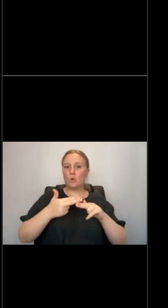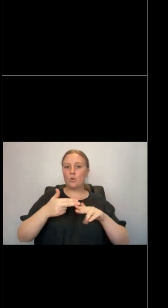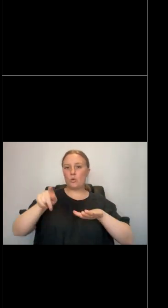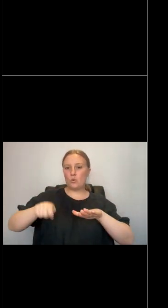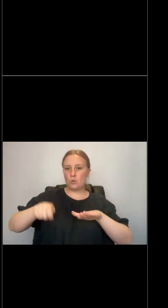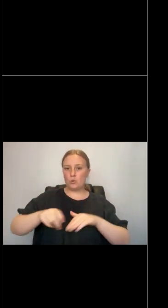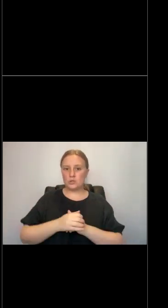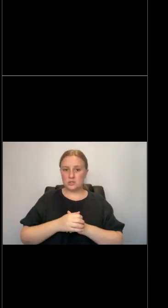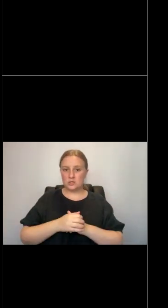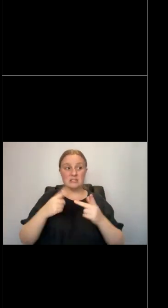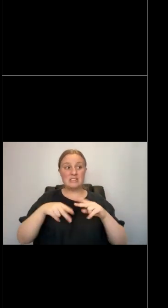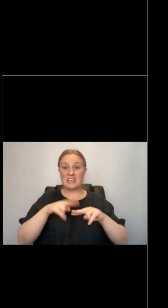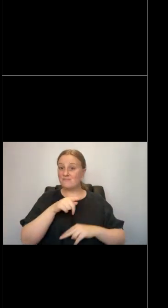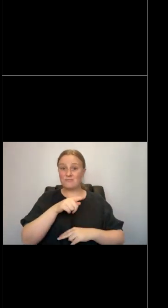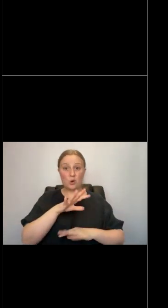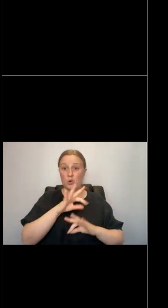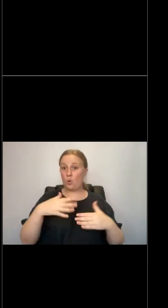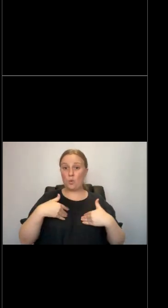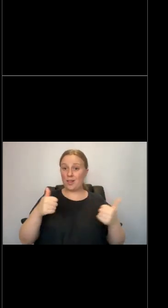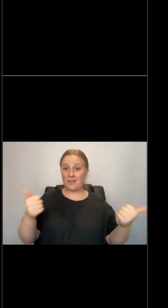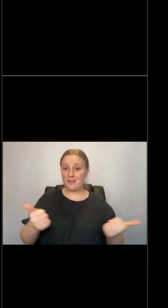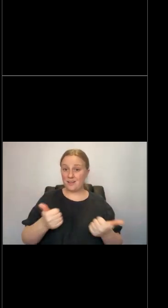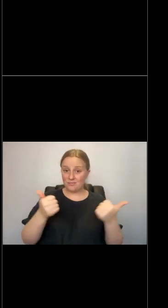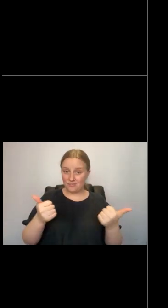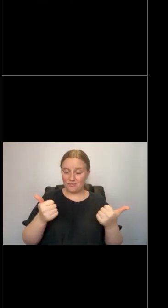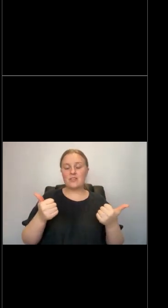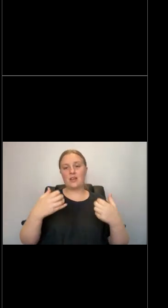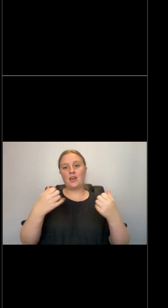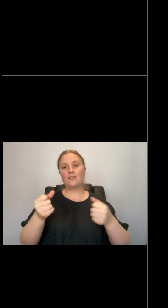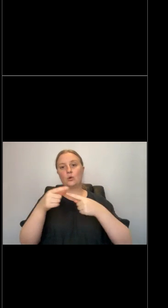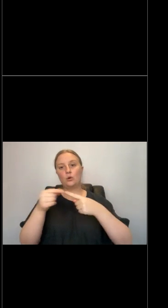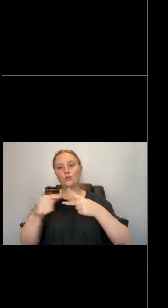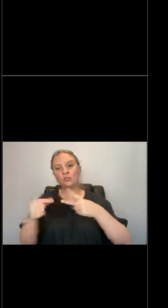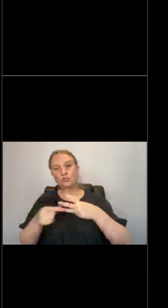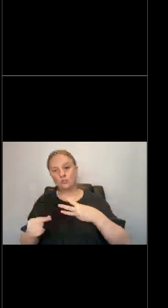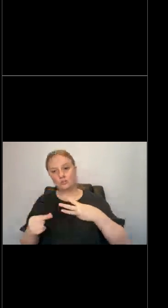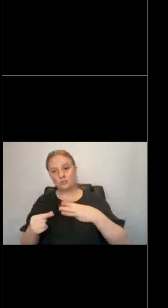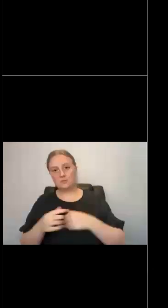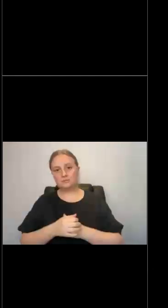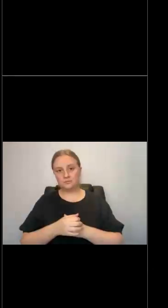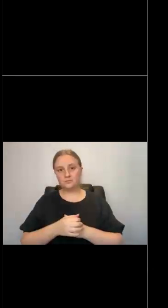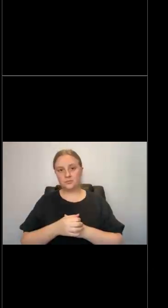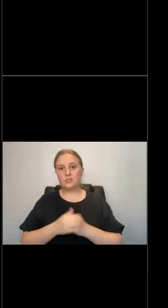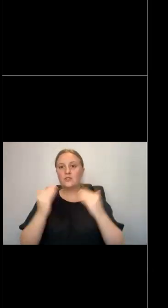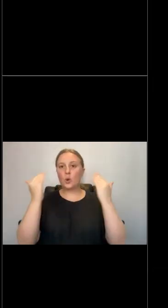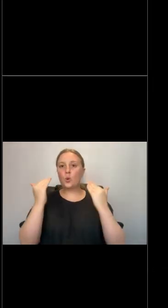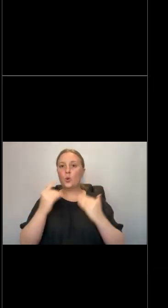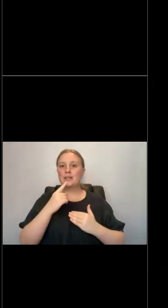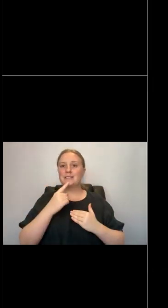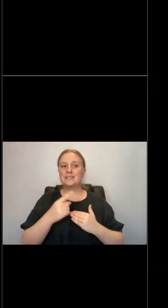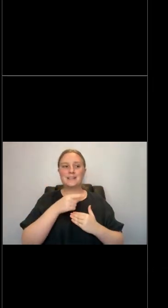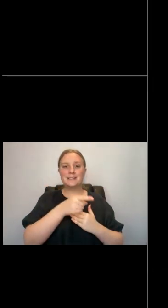Generally speaking, in cases where the court finds that someone is of unsound mind and permanently unfit for trial,